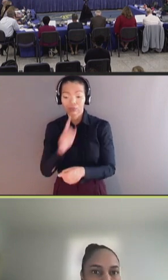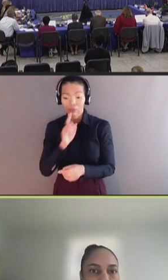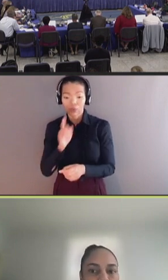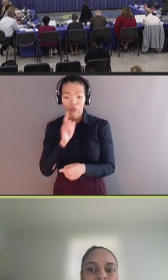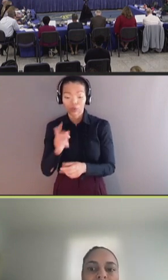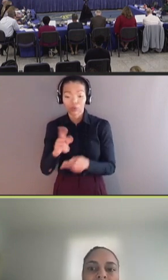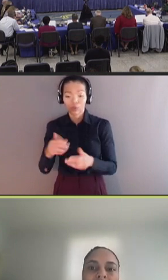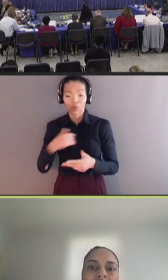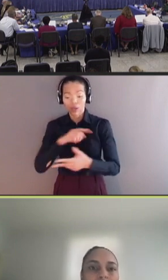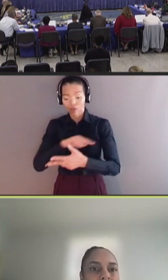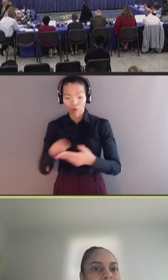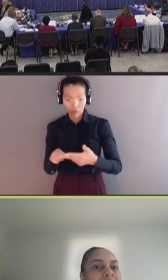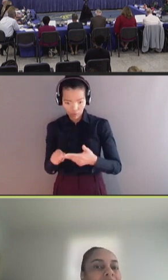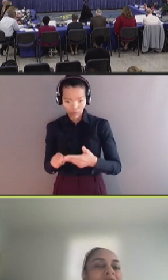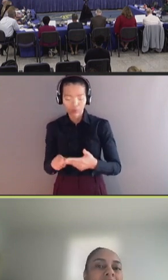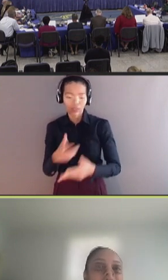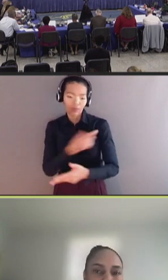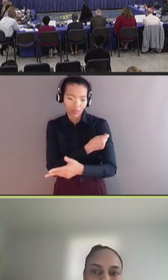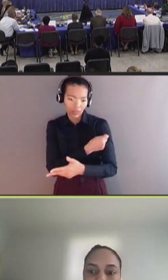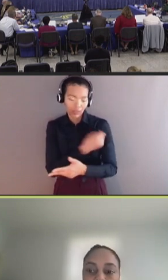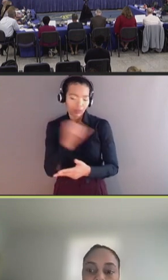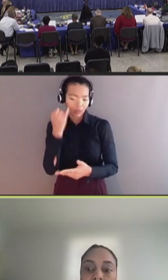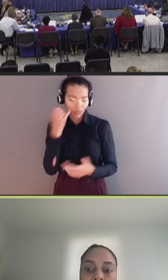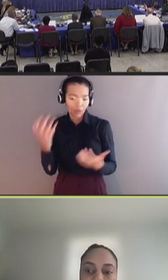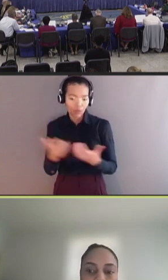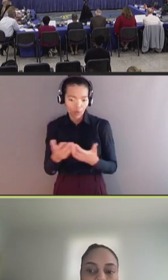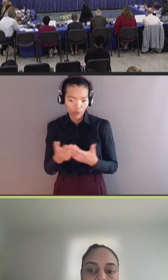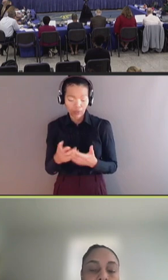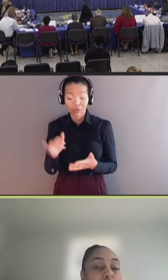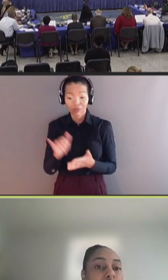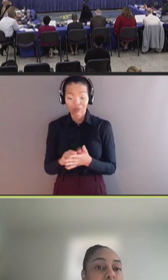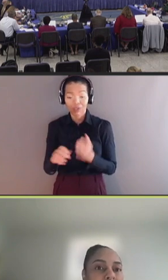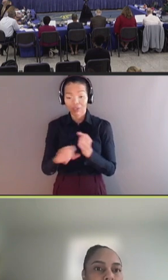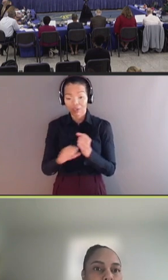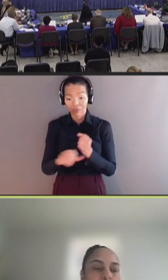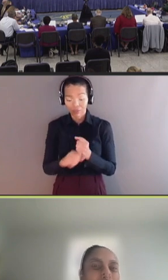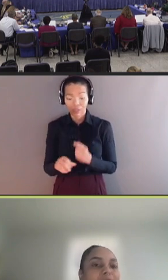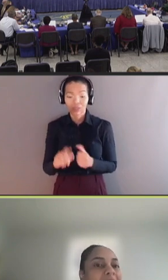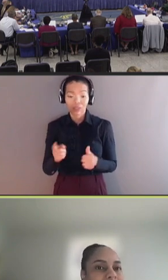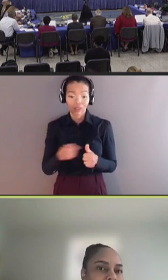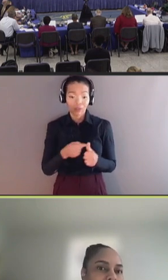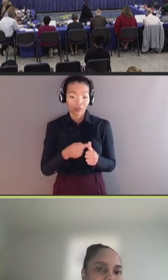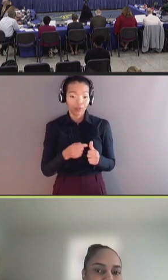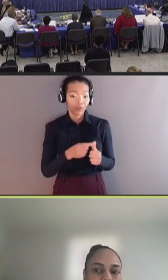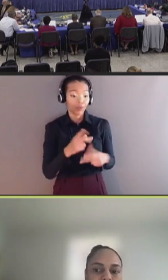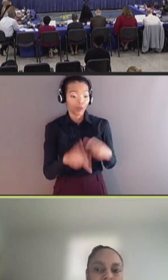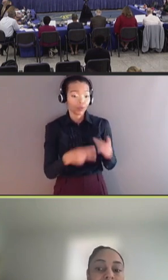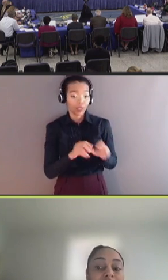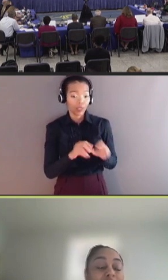appropriate. And that advertising, in fact, our first wave of motivate action advertising